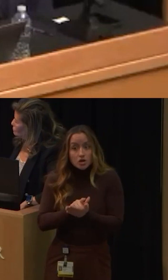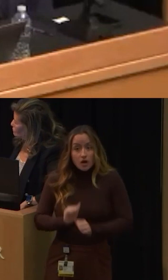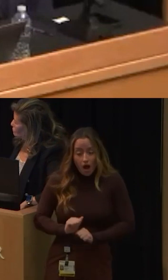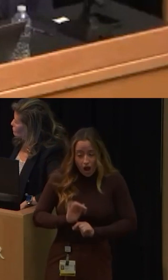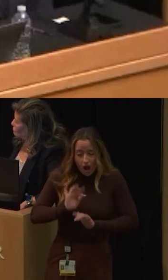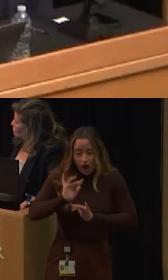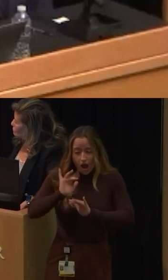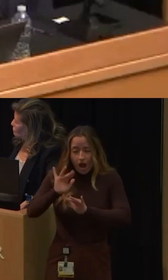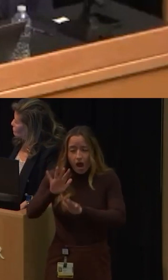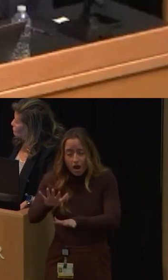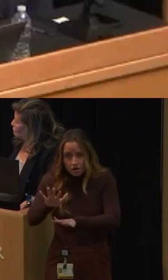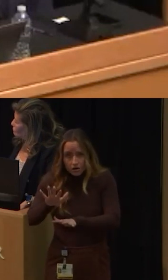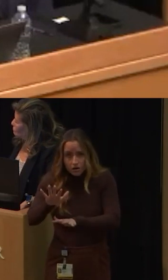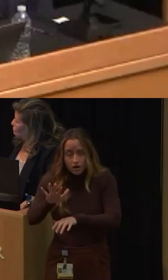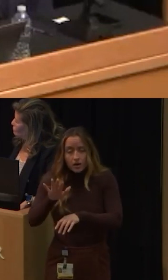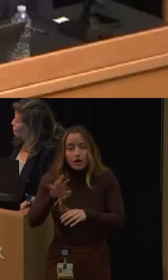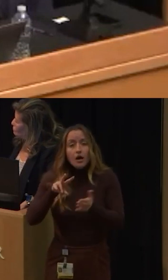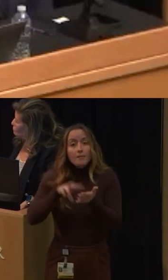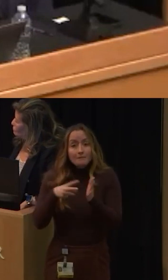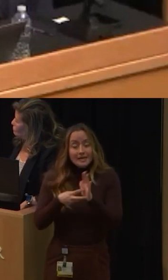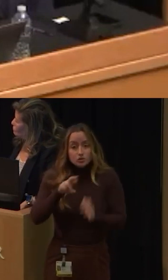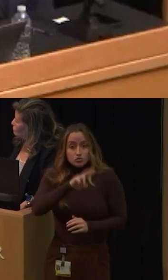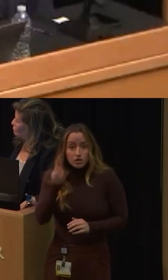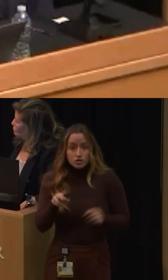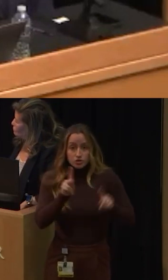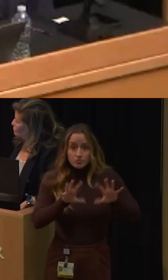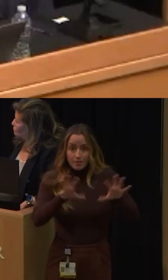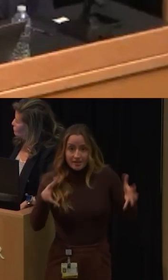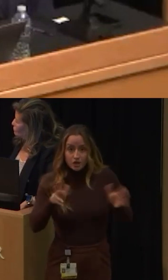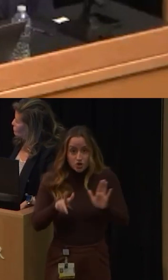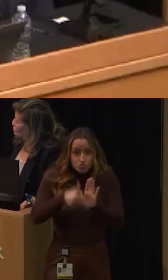to more than 25,000 Black people in just a couple of years,